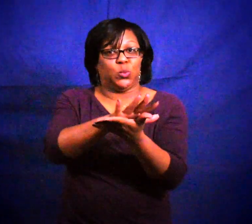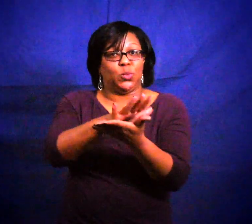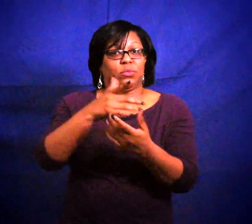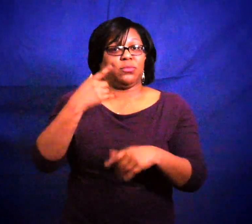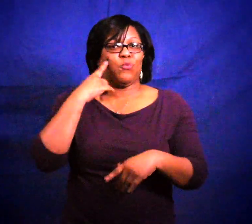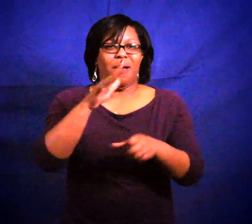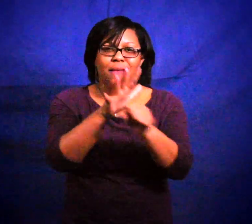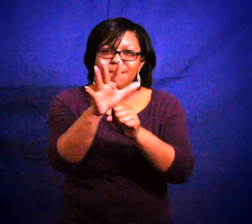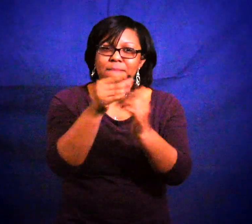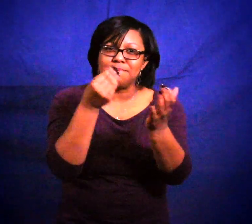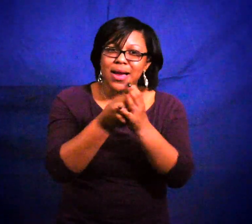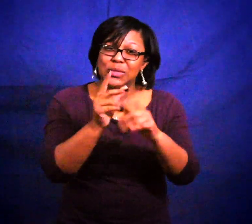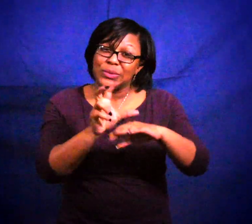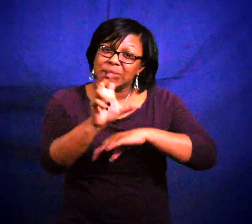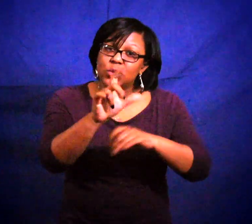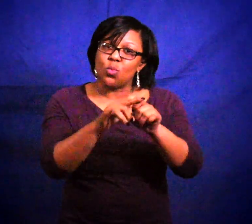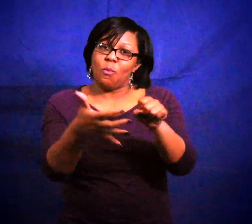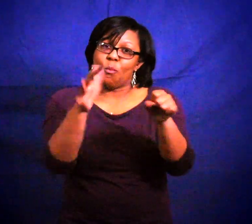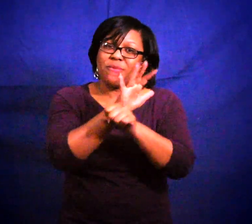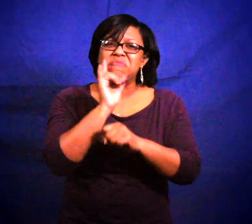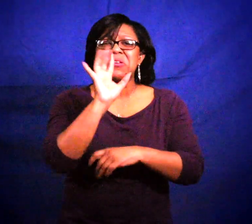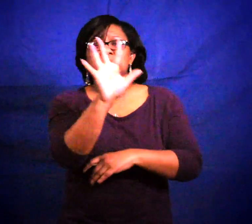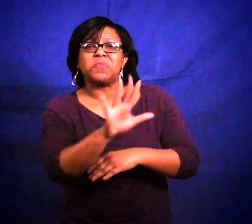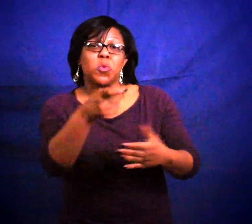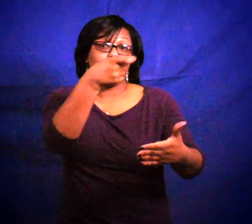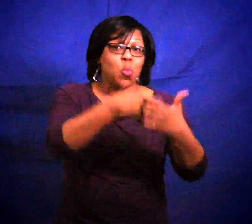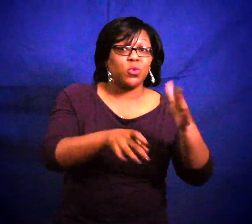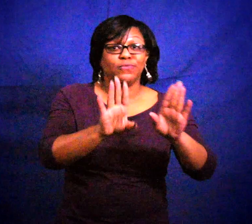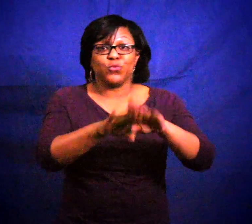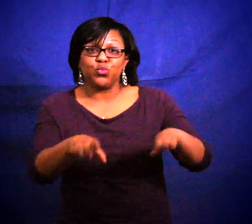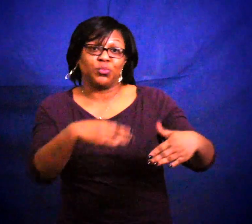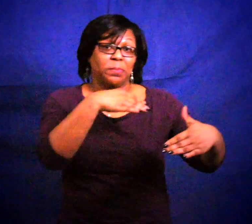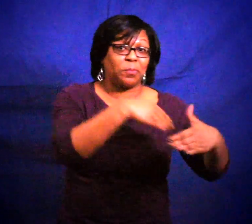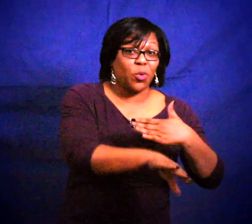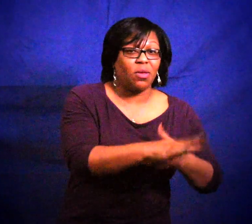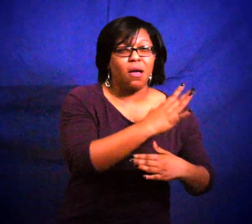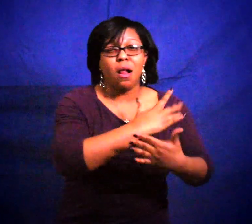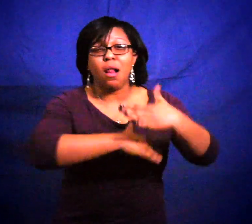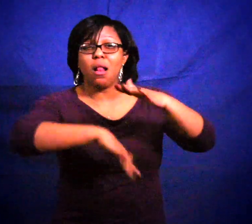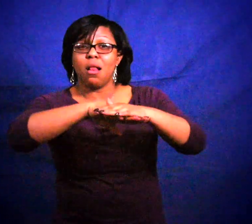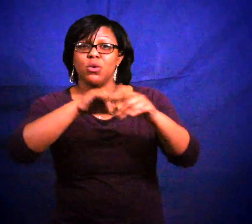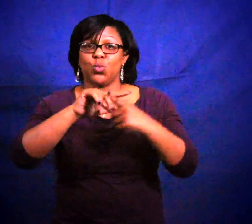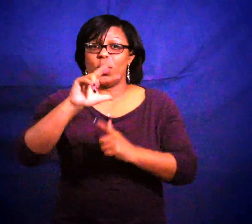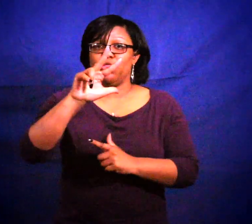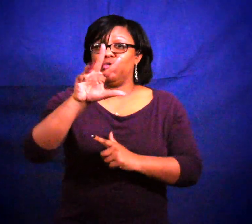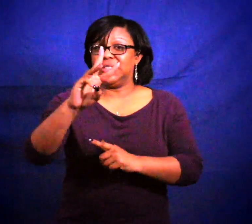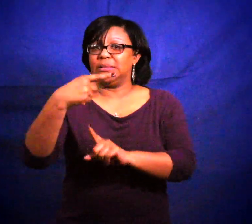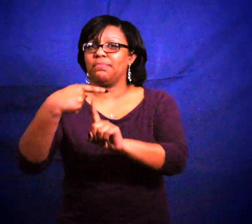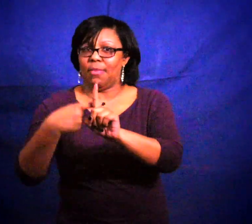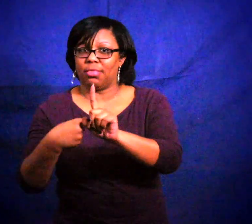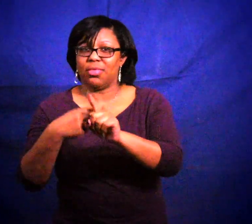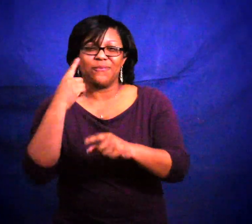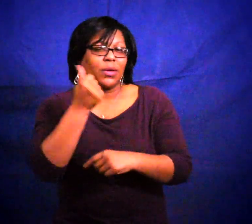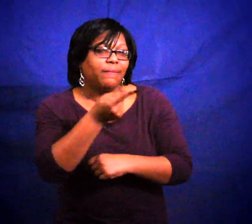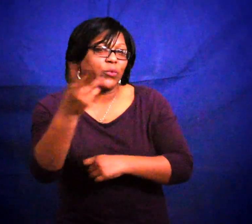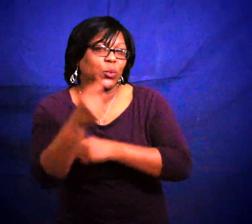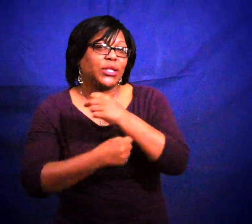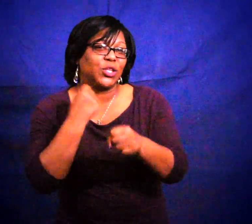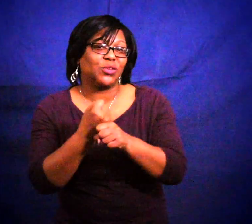with enough money to cover the estimated costs of children birth through 36 months for several years.